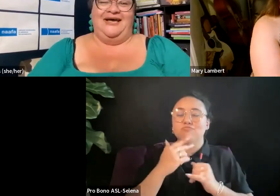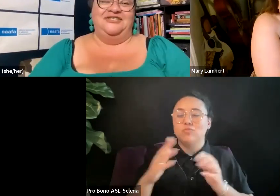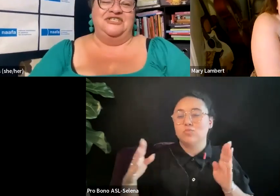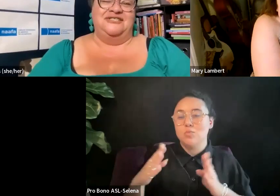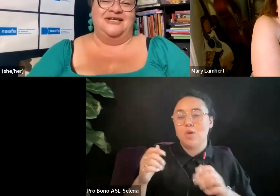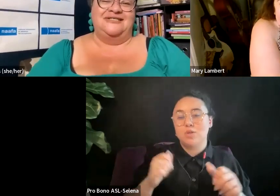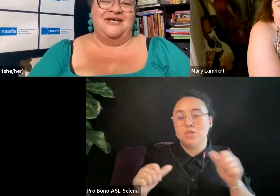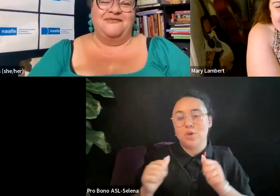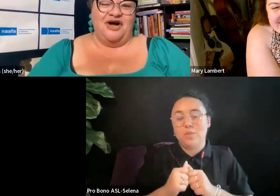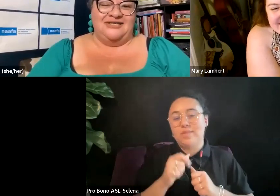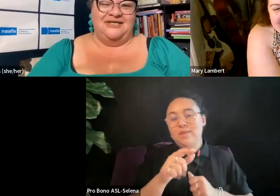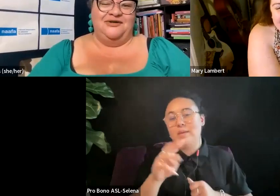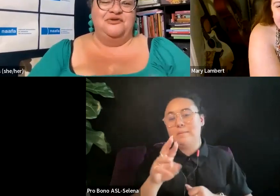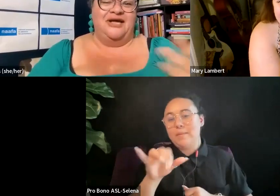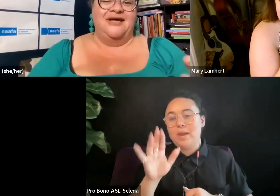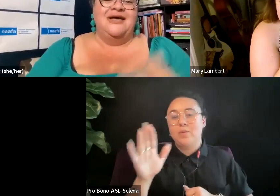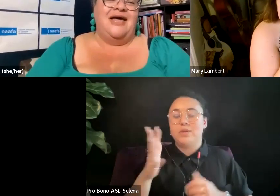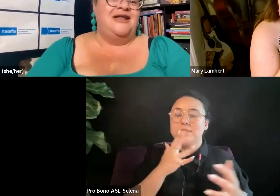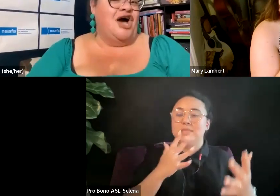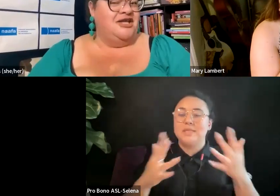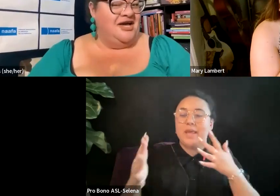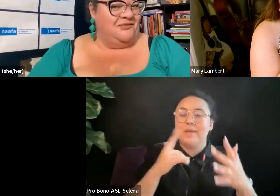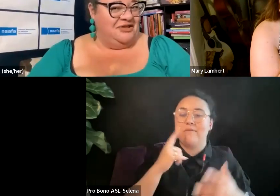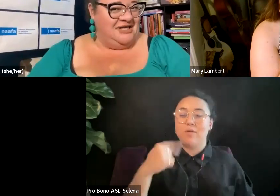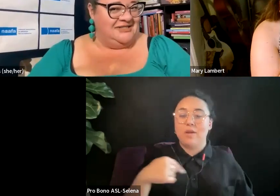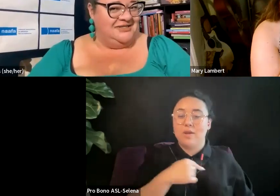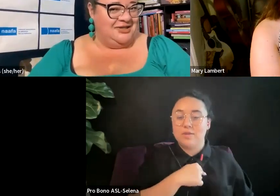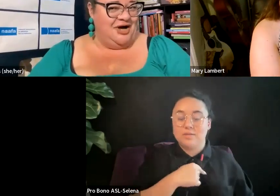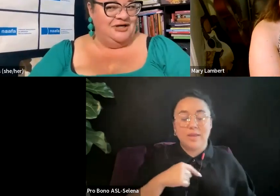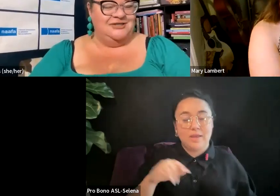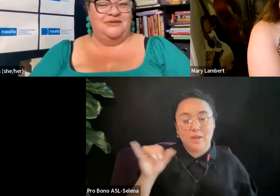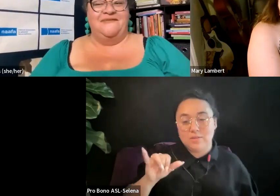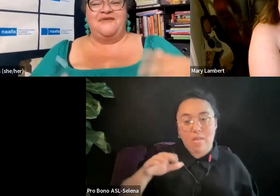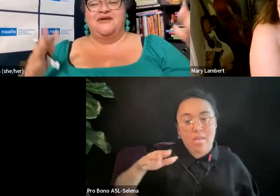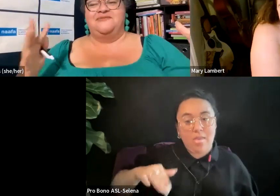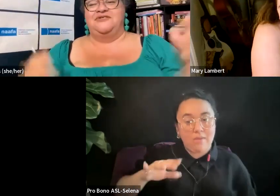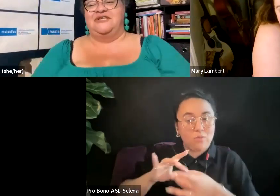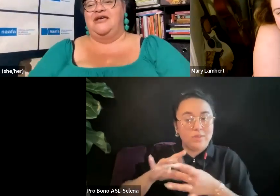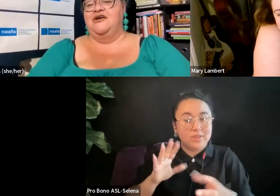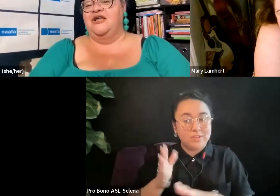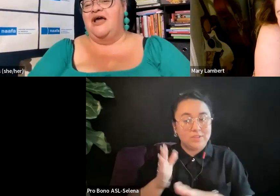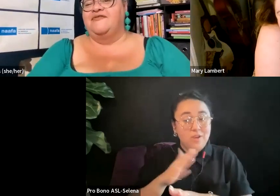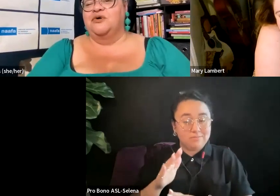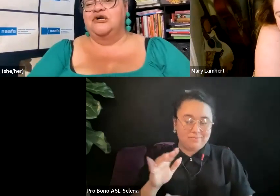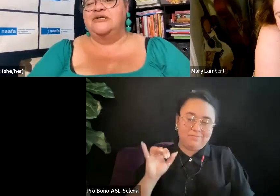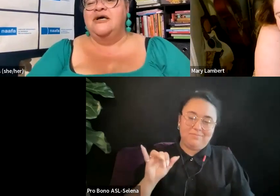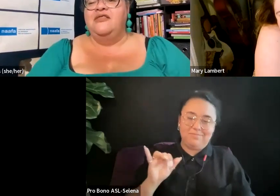and she's going to sing for us, including a not yet released song. So it's a very special day here in NAAFA world.